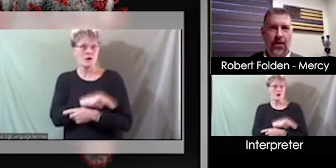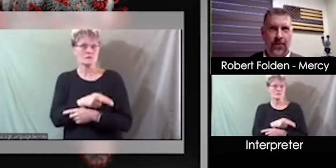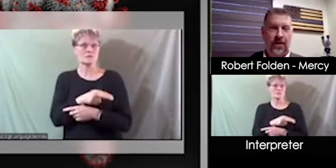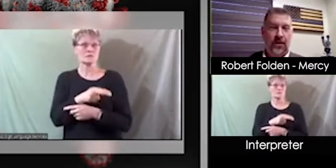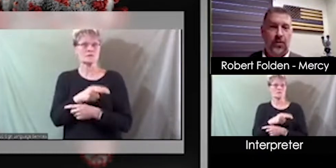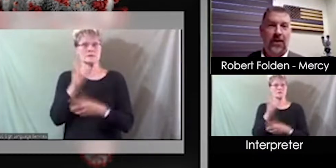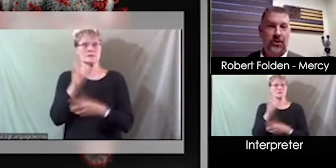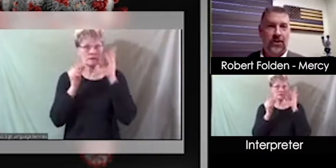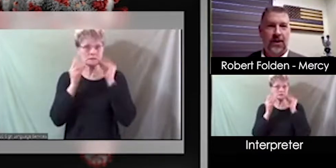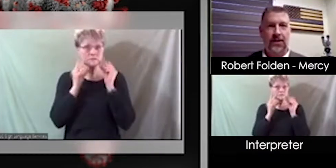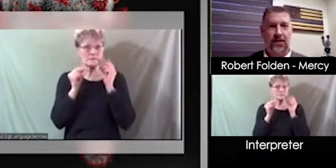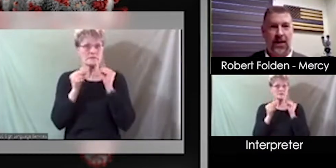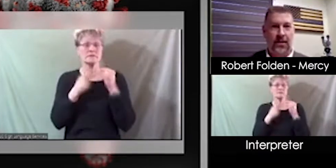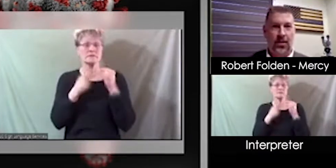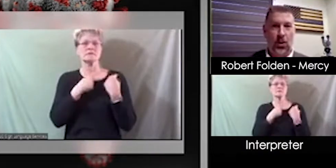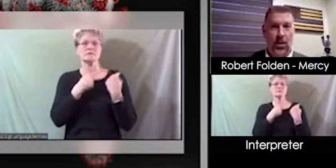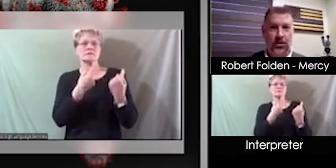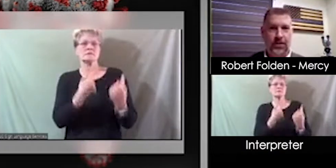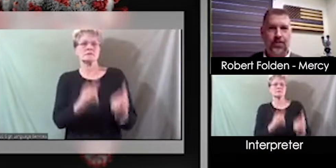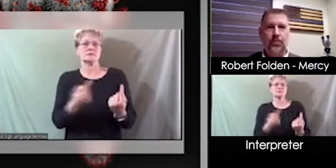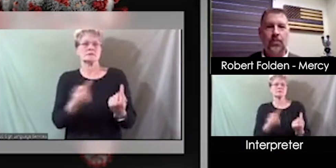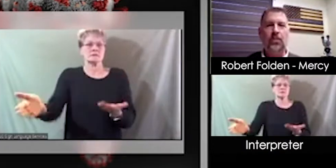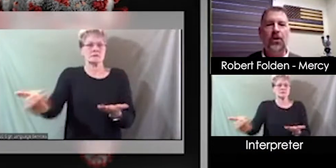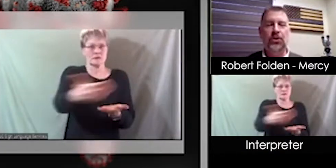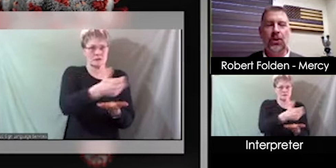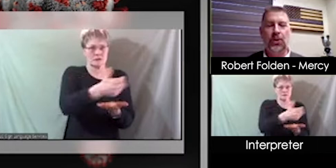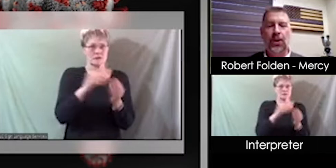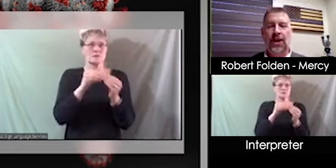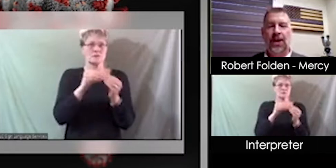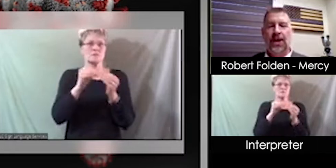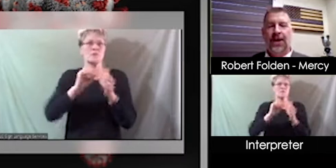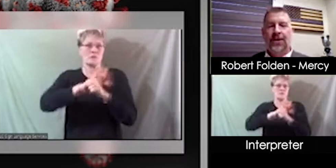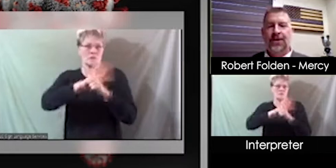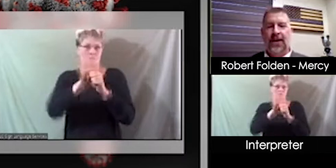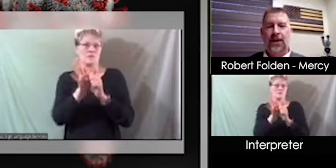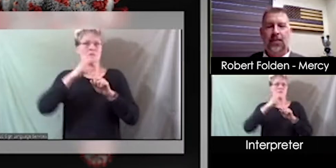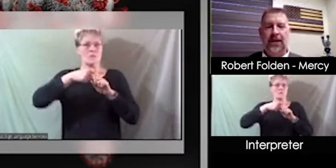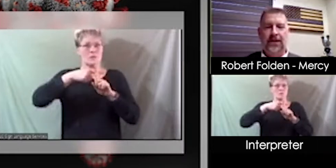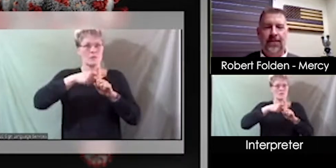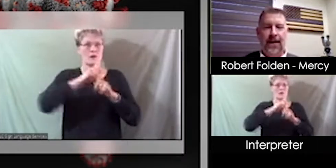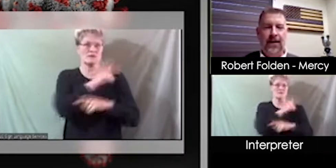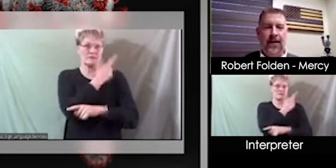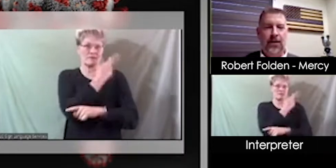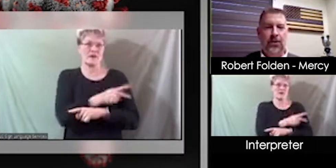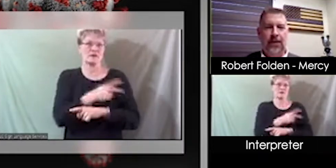of these patients inside their walls. So the second piece of that kind of goes